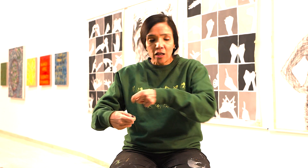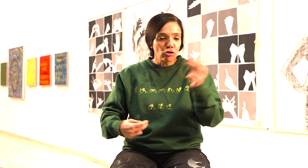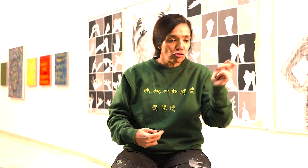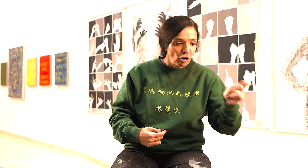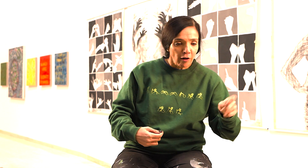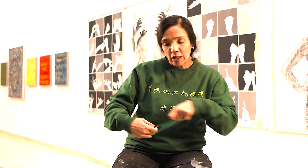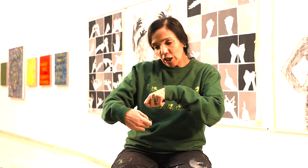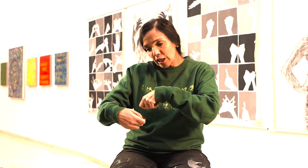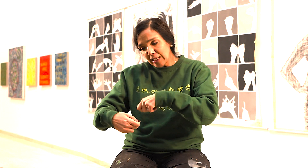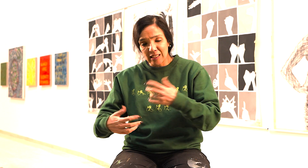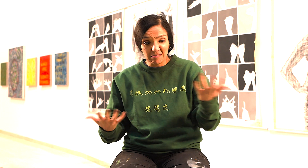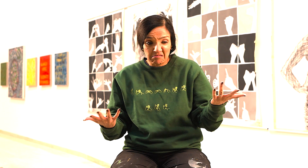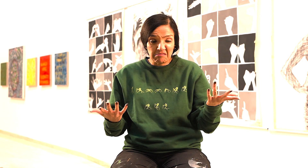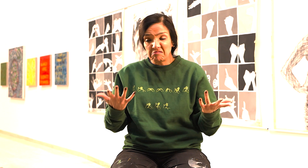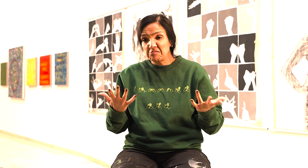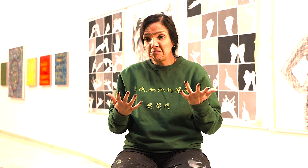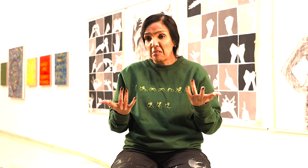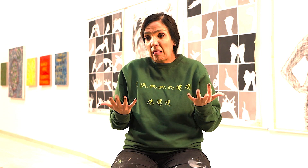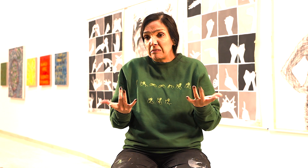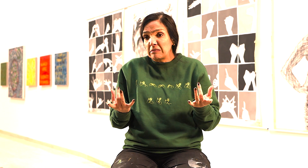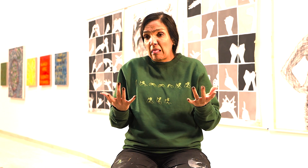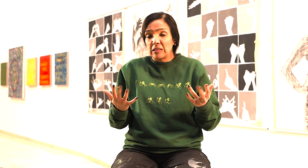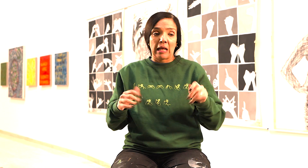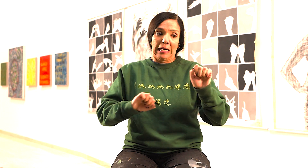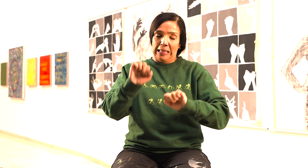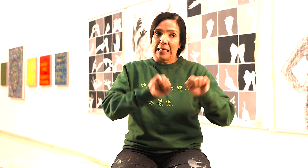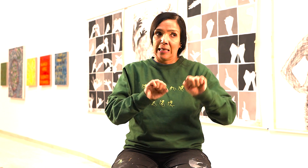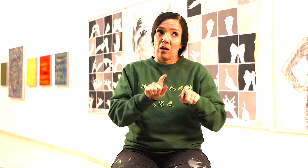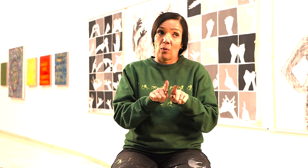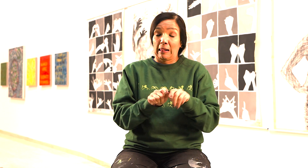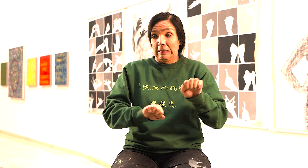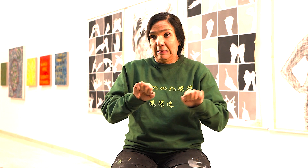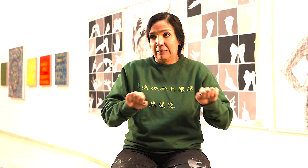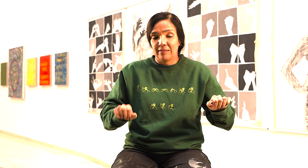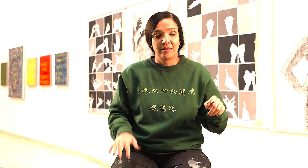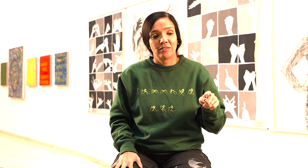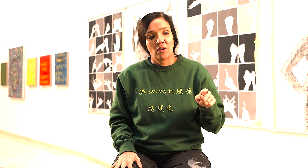draw, cook, and draw, and that's it. I would do cleaning, as well,